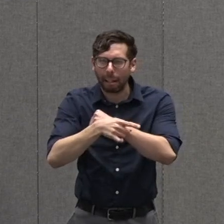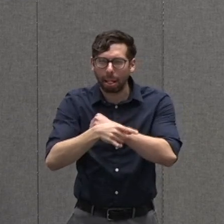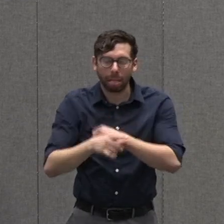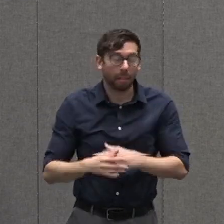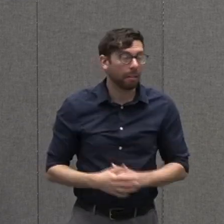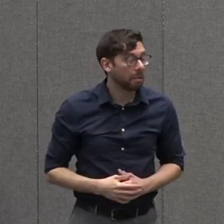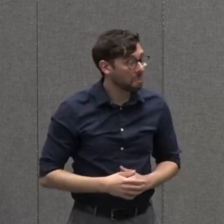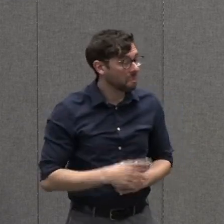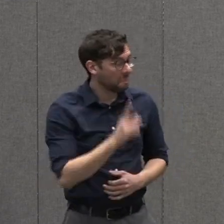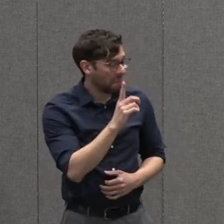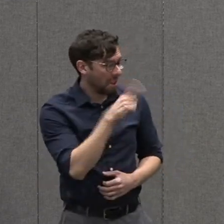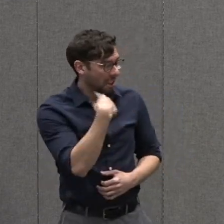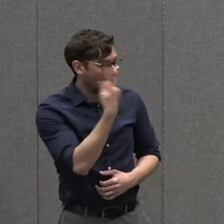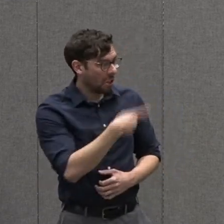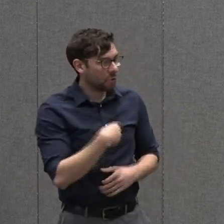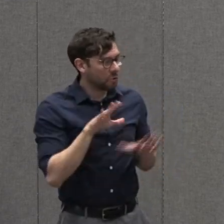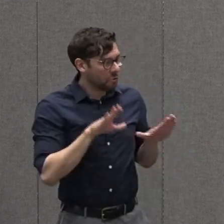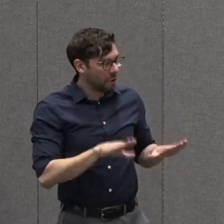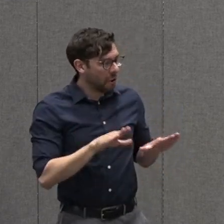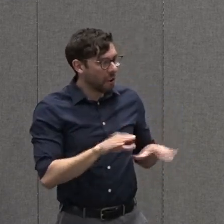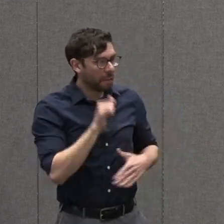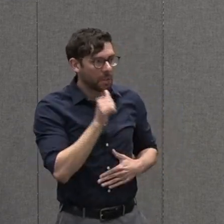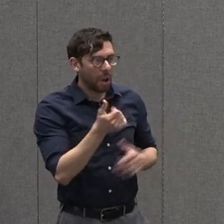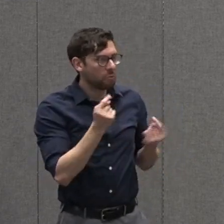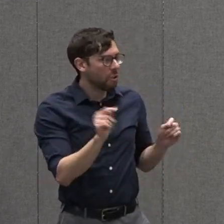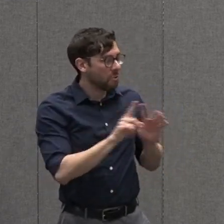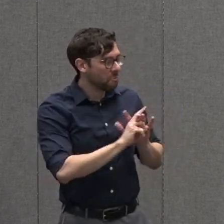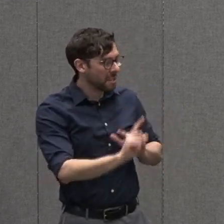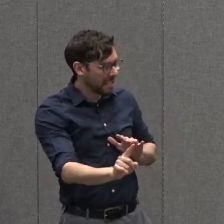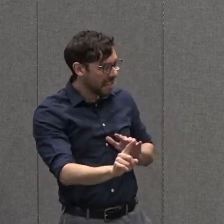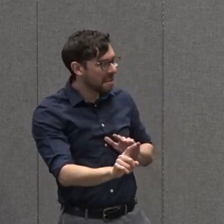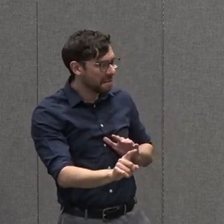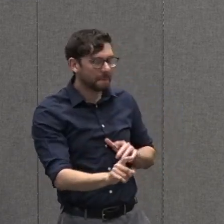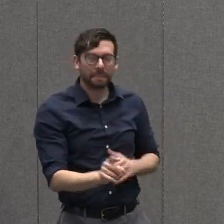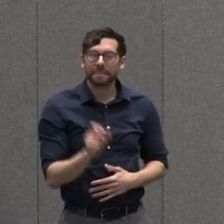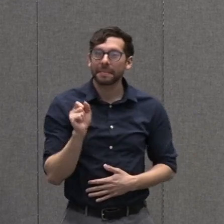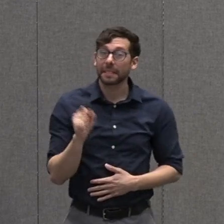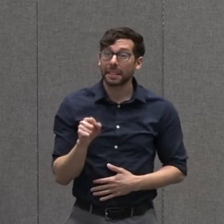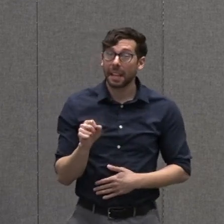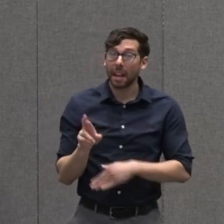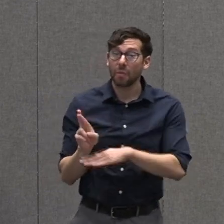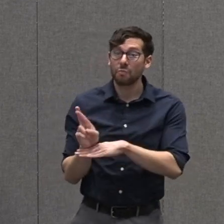That kind of surprises me that he's just sitting there. Yeah. - Yeah. Rattlesnakes tend to be that way, though.